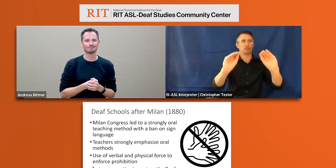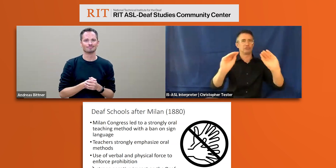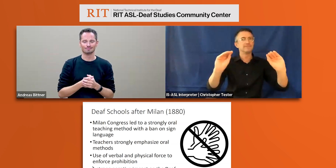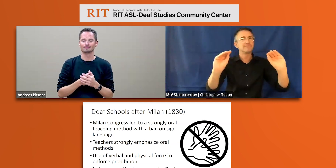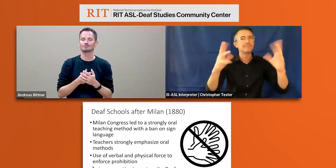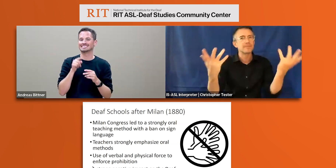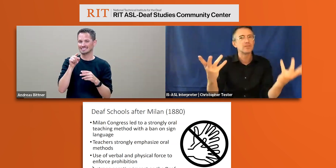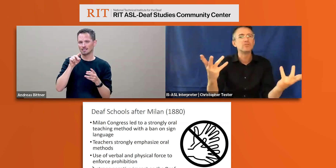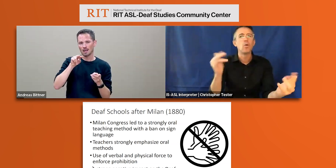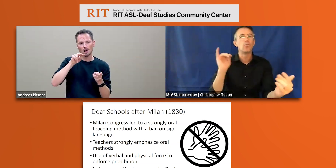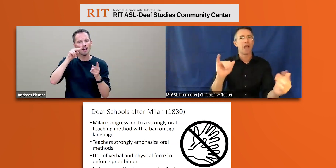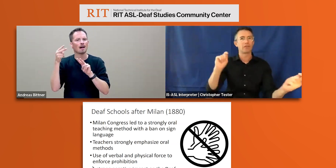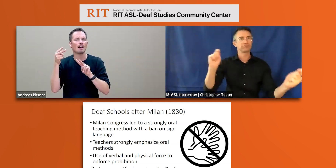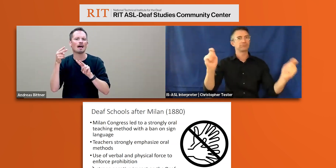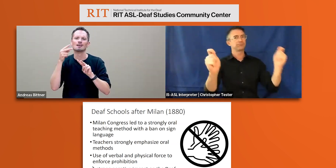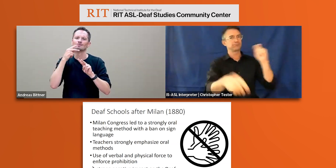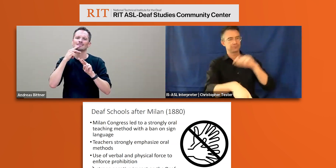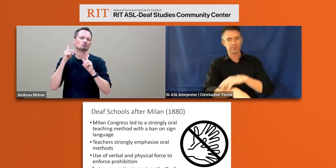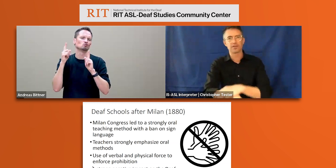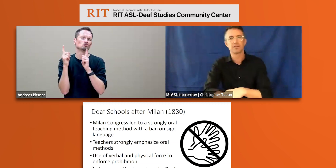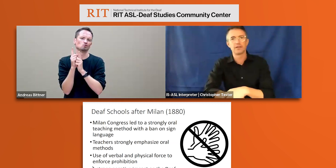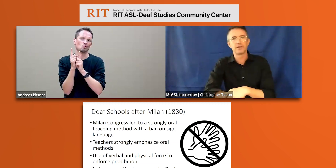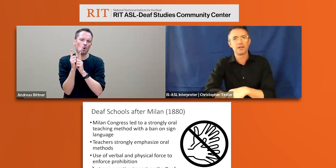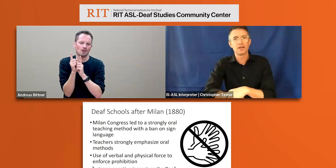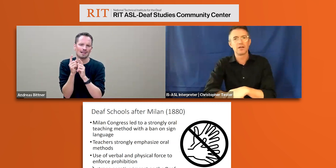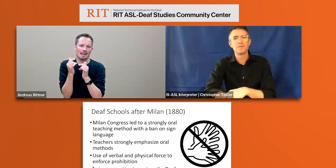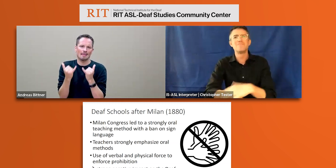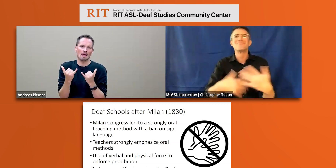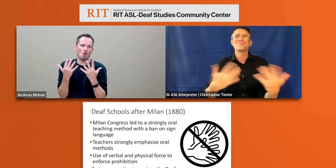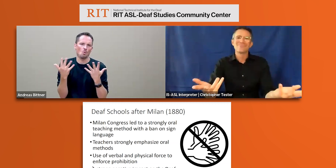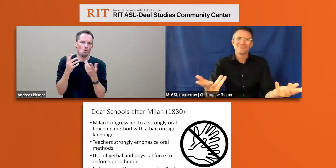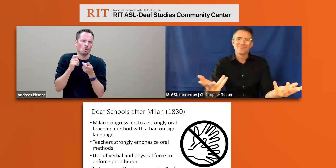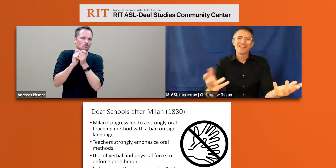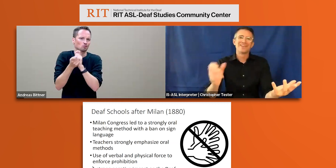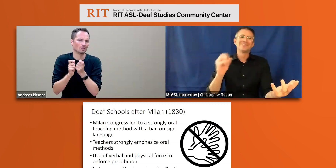Teachers who were able to adopt the new philosophy adapted with the times.